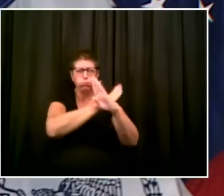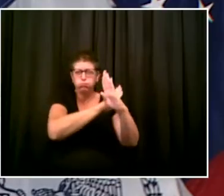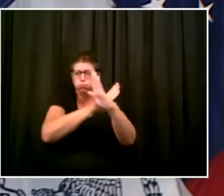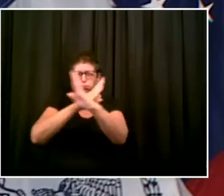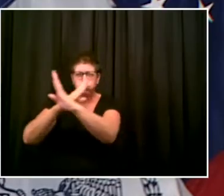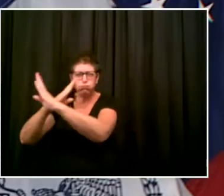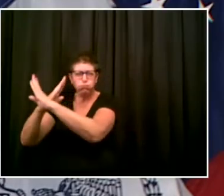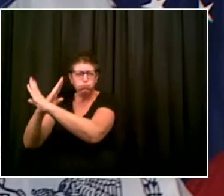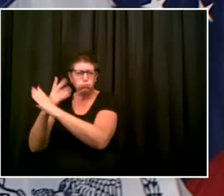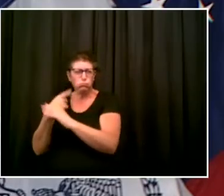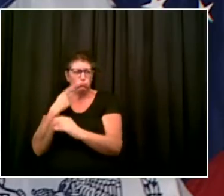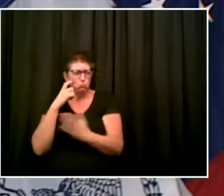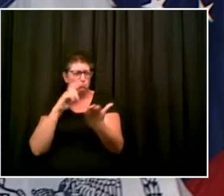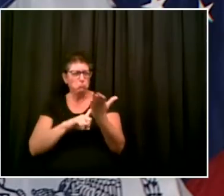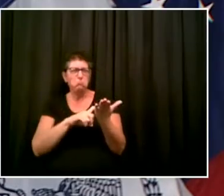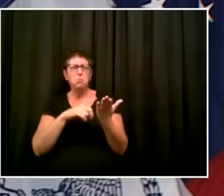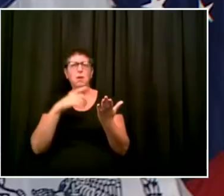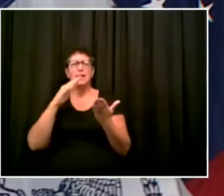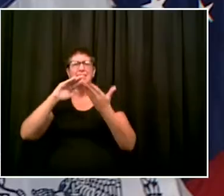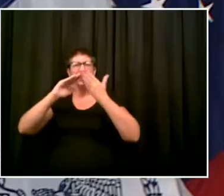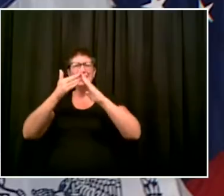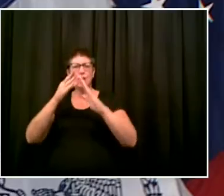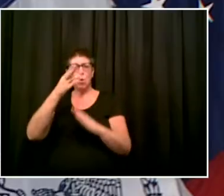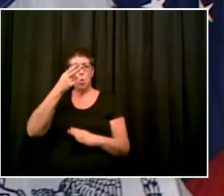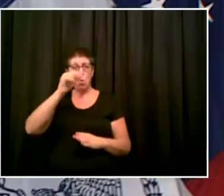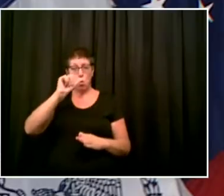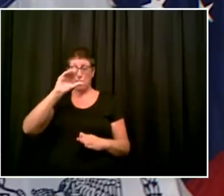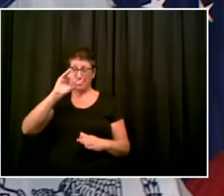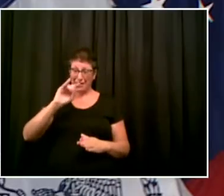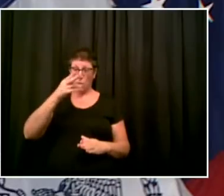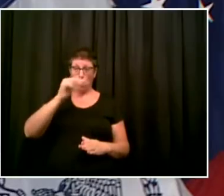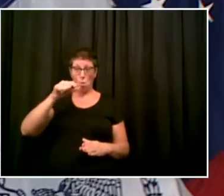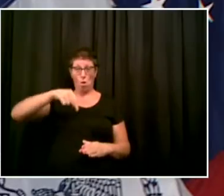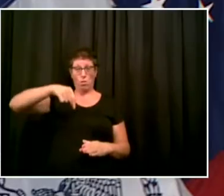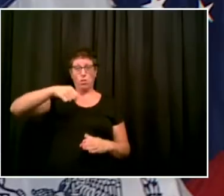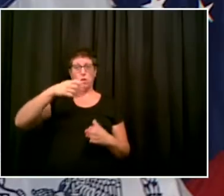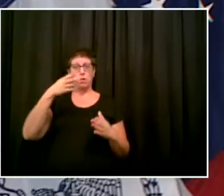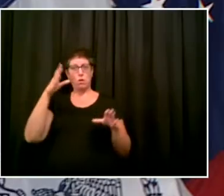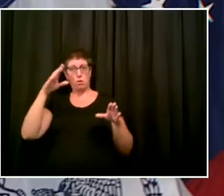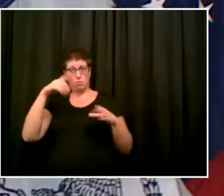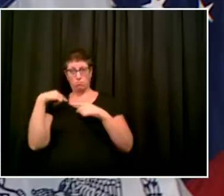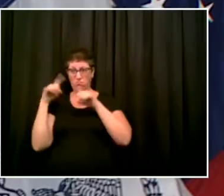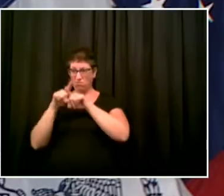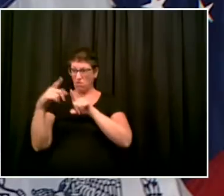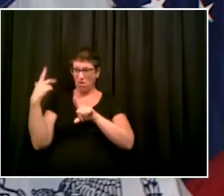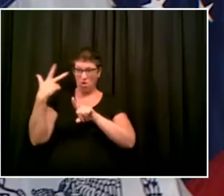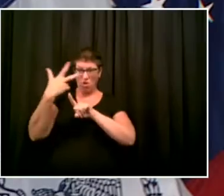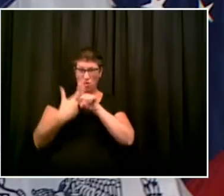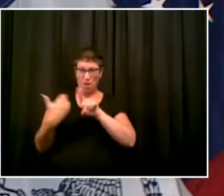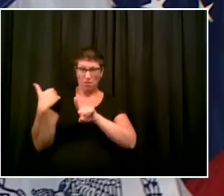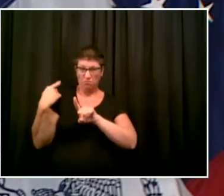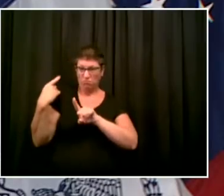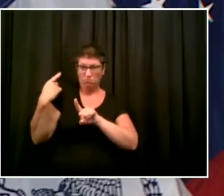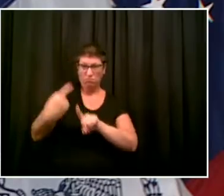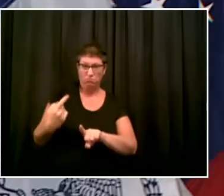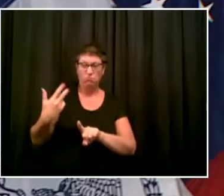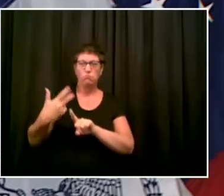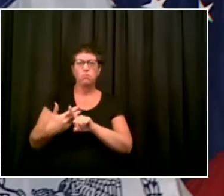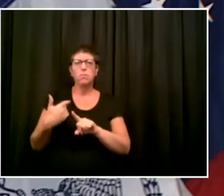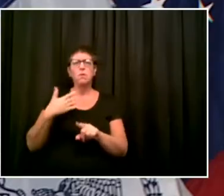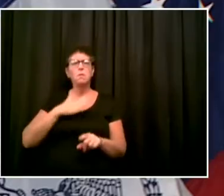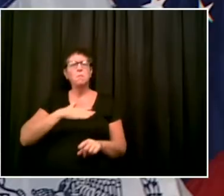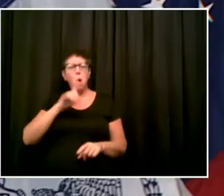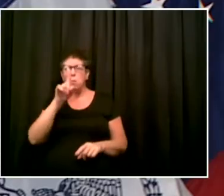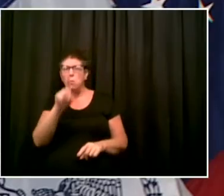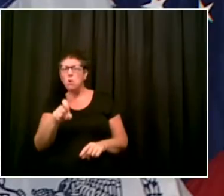ENTIRE PLAZA,